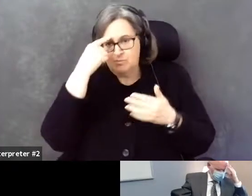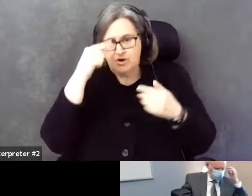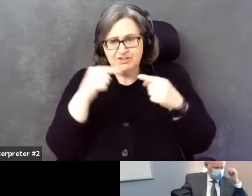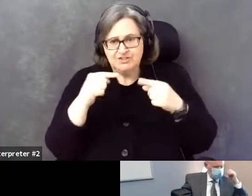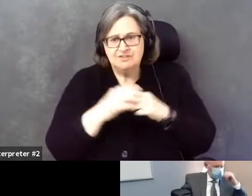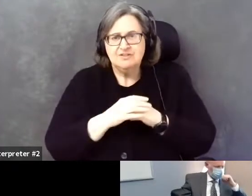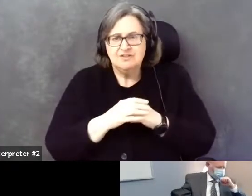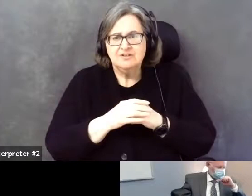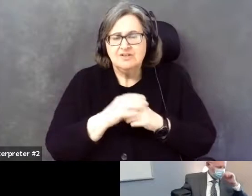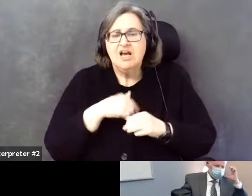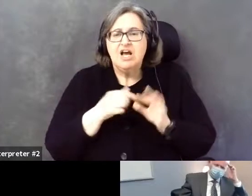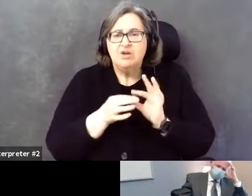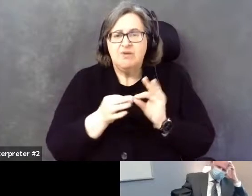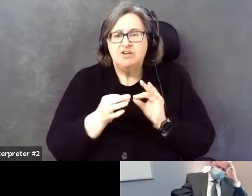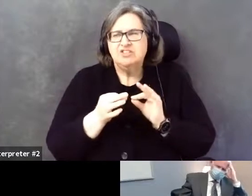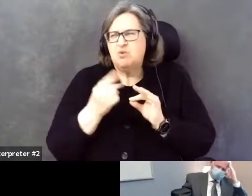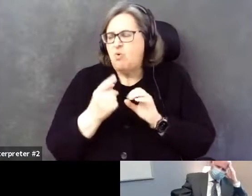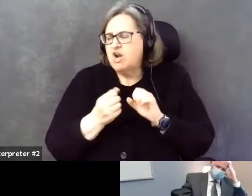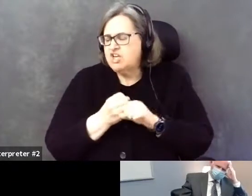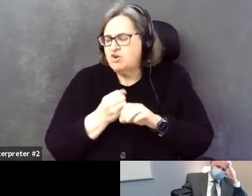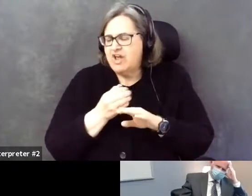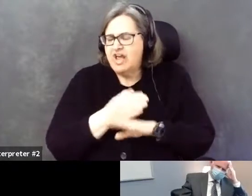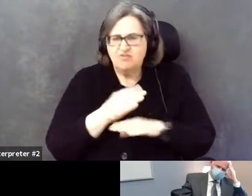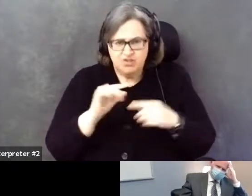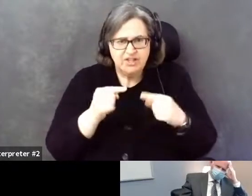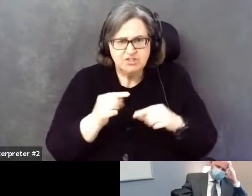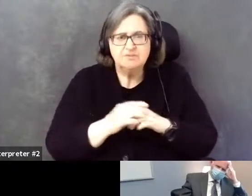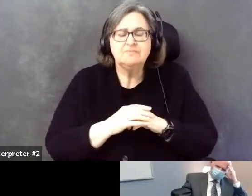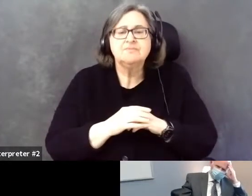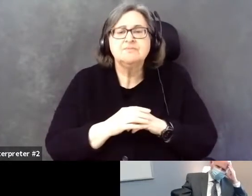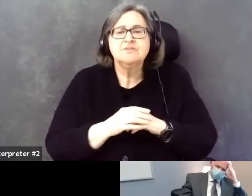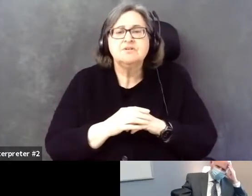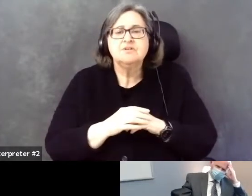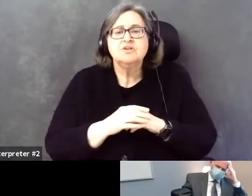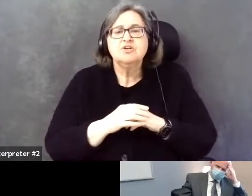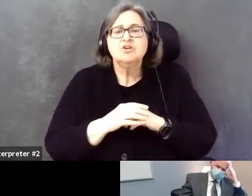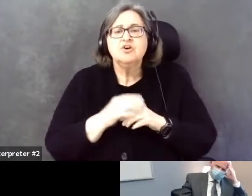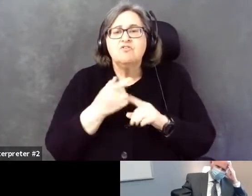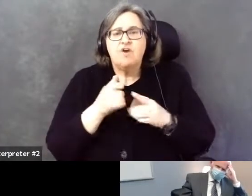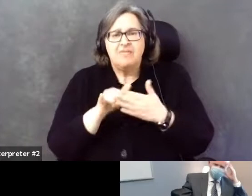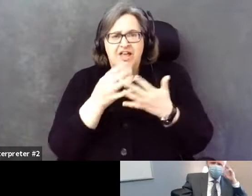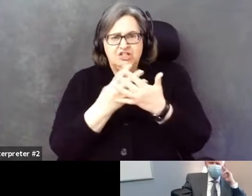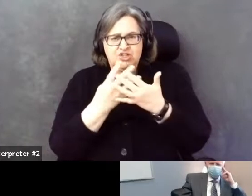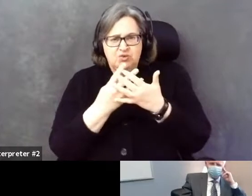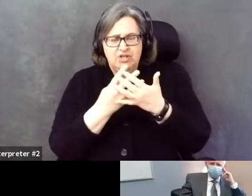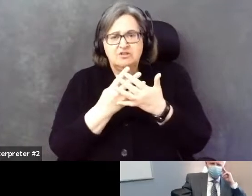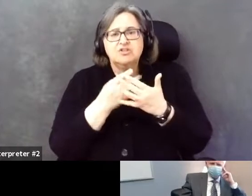This was as I mentioned about a year, I think, after the injury. And through that screening she made the referral to the rehabilitation